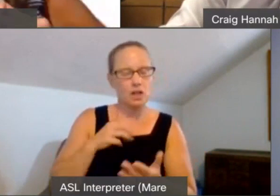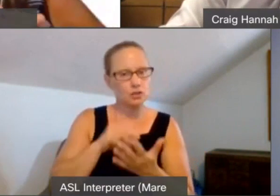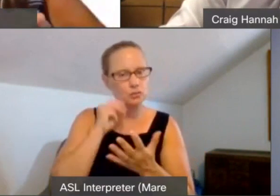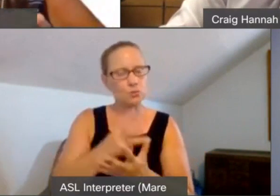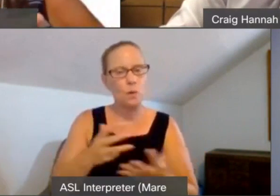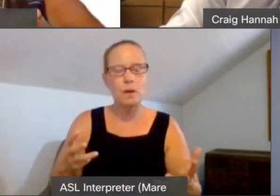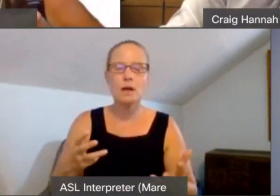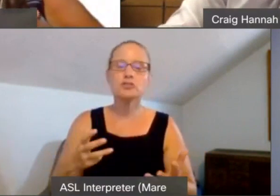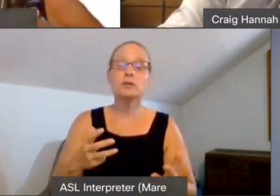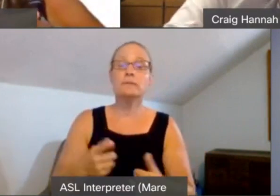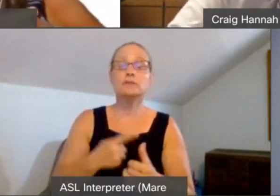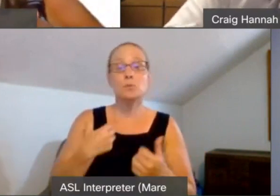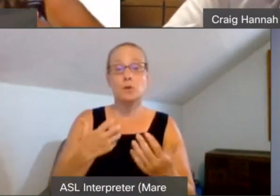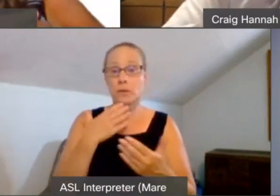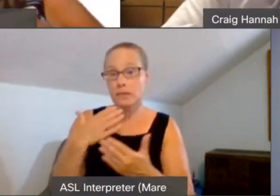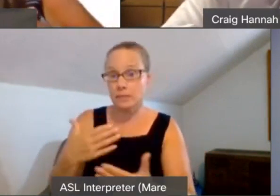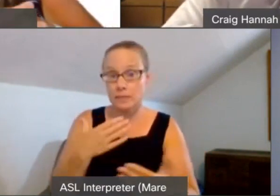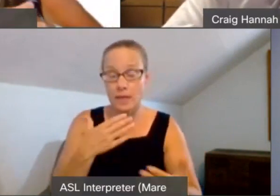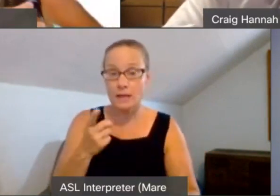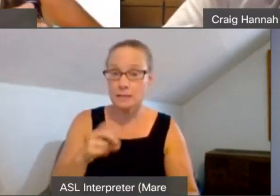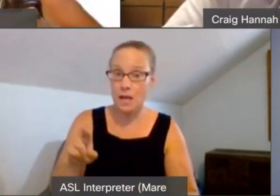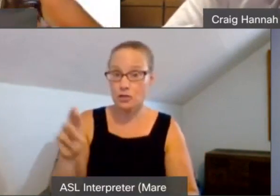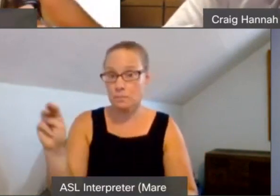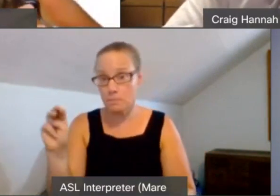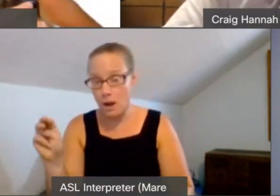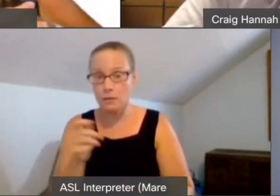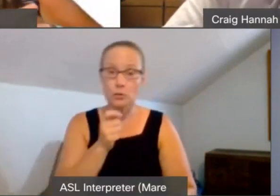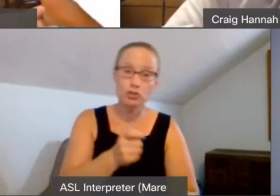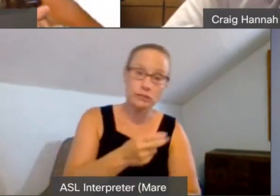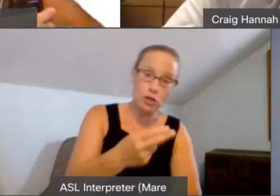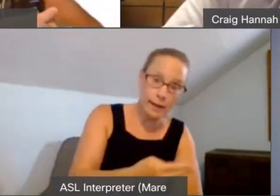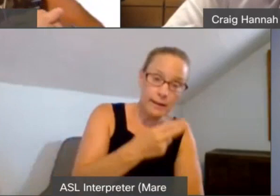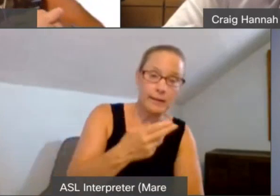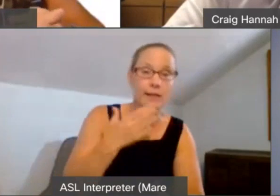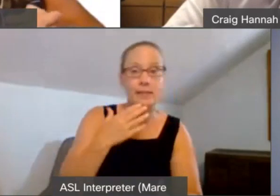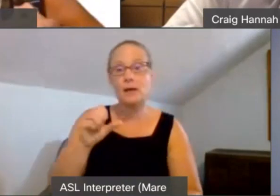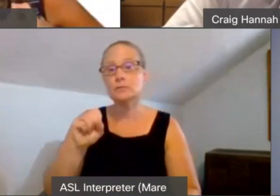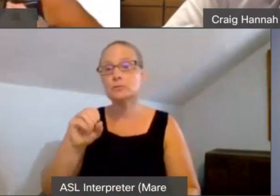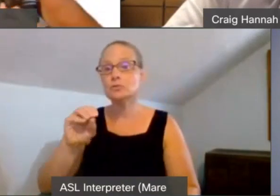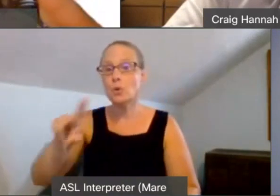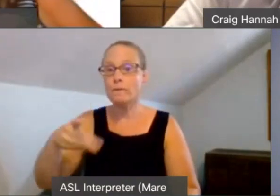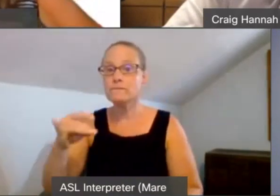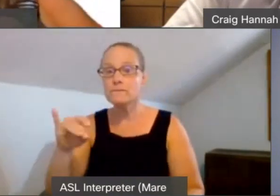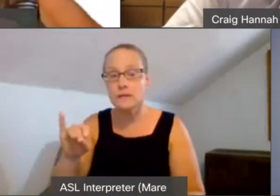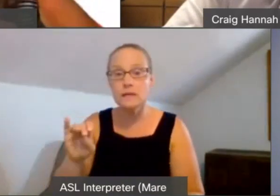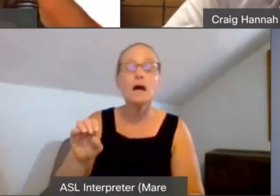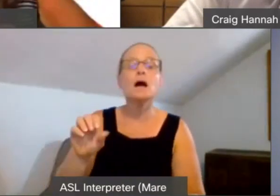First of all I wanna thank Dr. Marlowe and Judge Hannah, I wanna thank Sophia, I want to thank our ASL interpreters